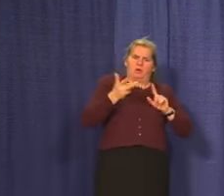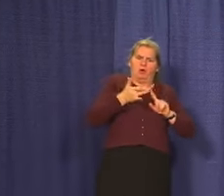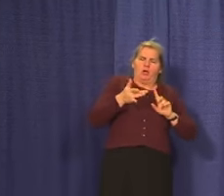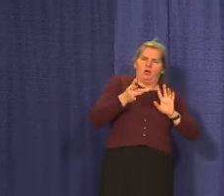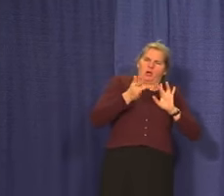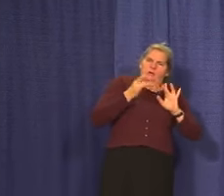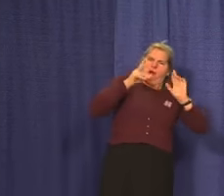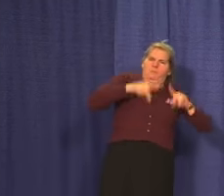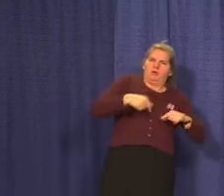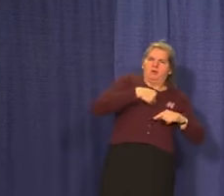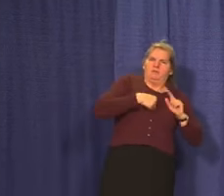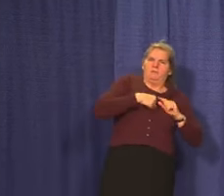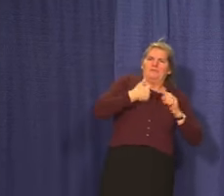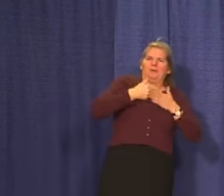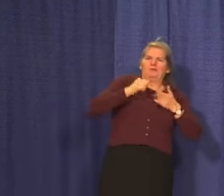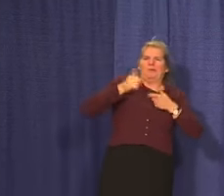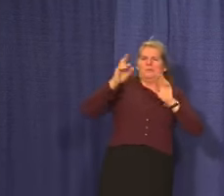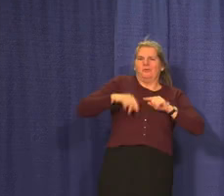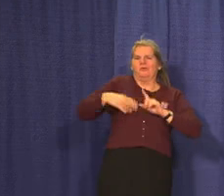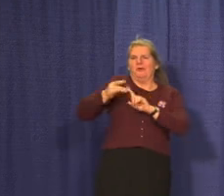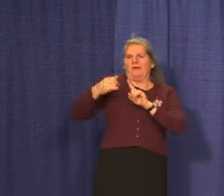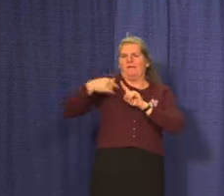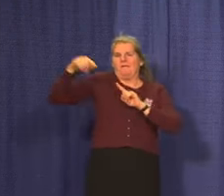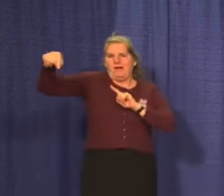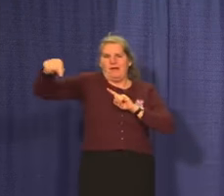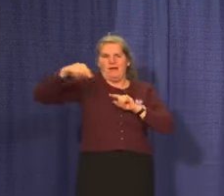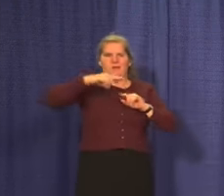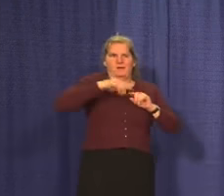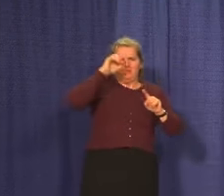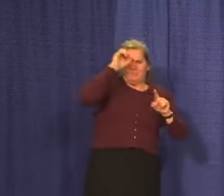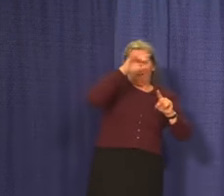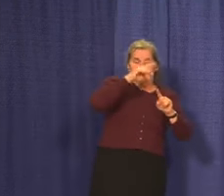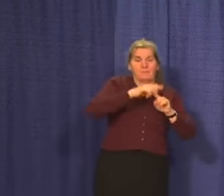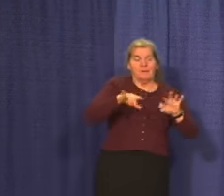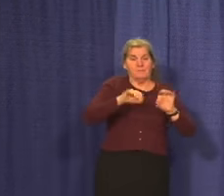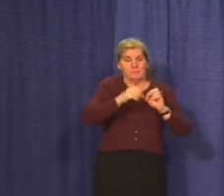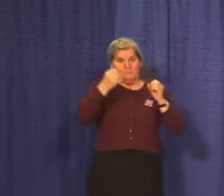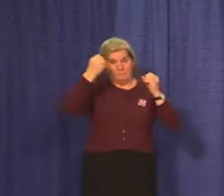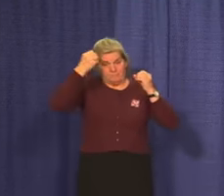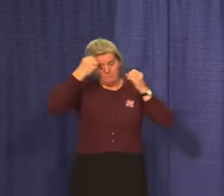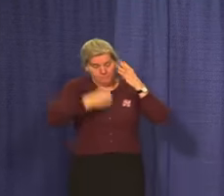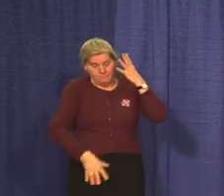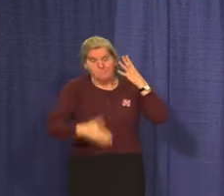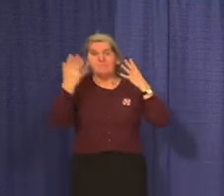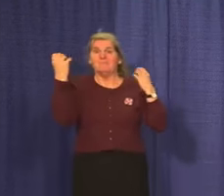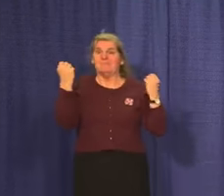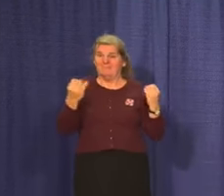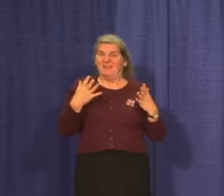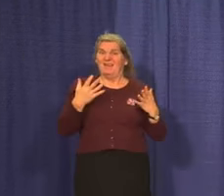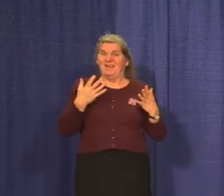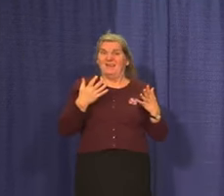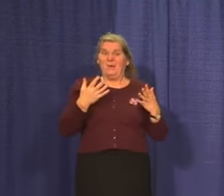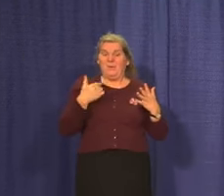CALLS DOES REFLECT THAT THERE ARE SIMPLY MANY MORE CASES THAN WE WERE WITNESSING EVEN A FEW WEEKS AGO.